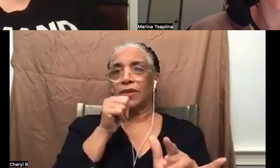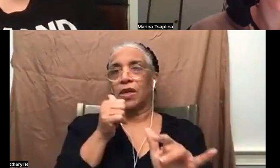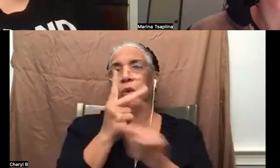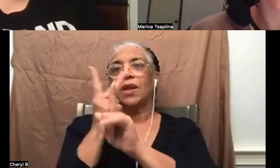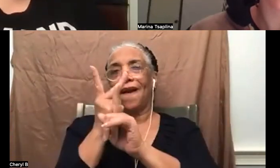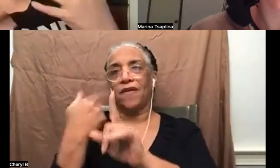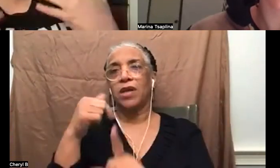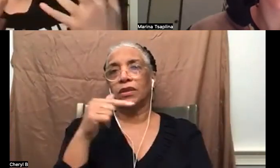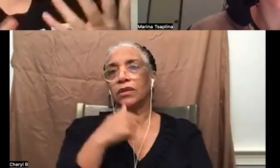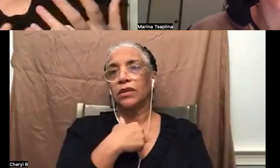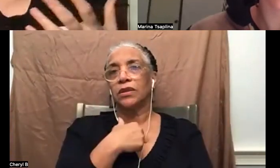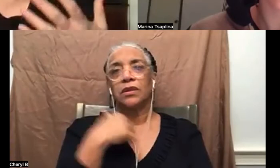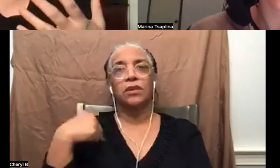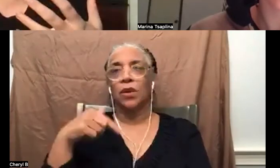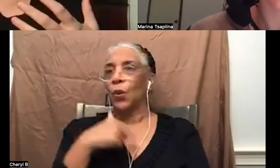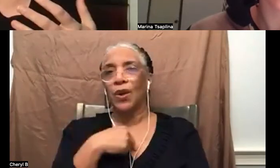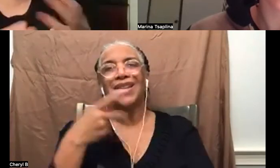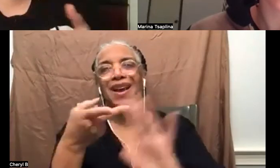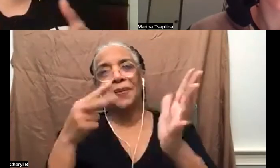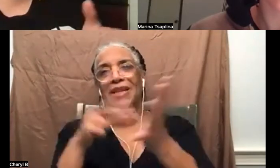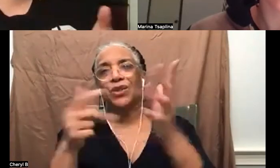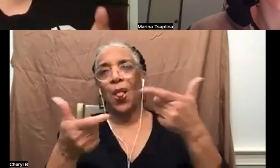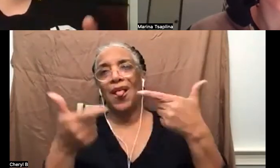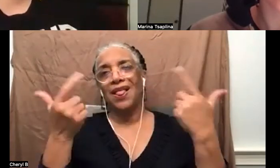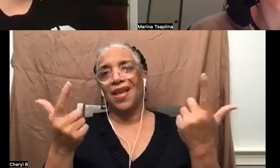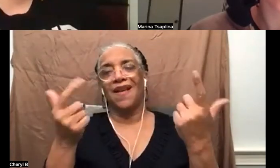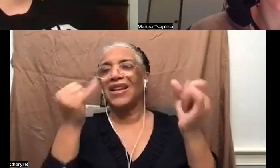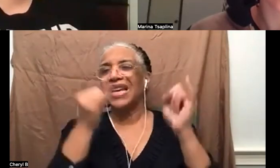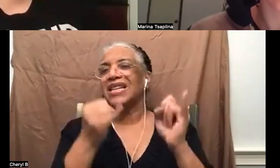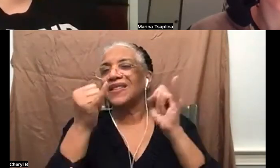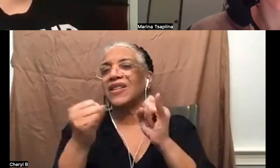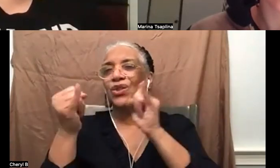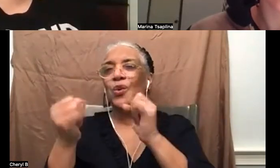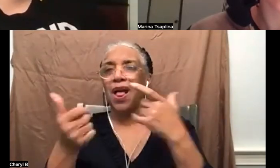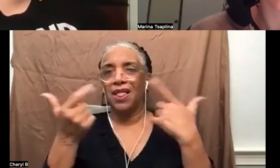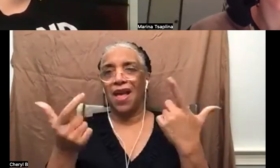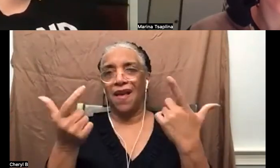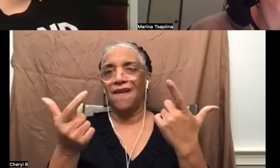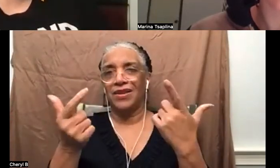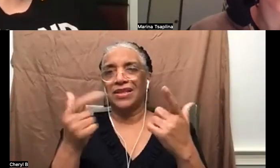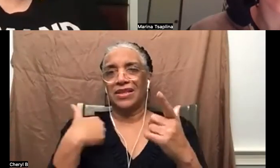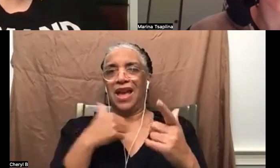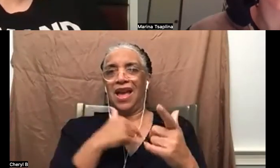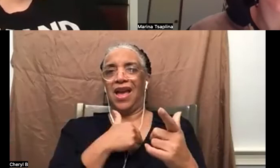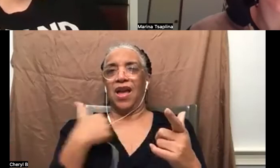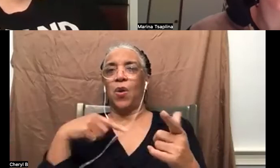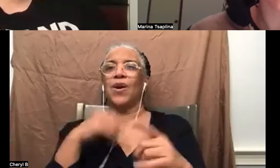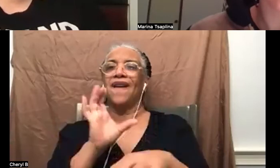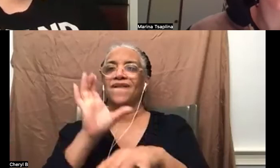are not meant to live these very individualistic lives the way we have been forced to do under colonialism and